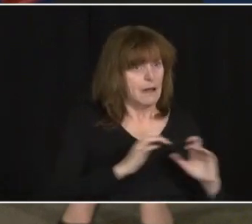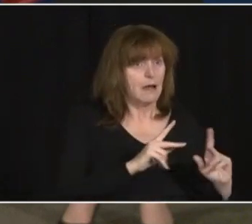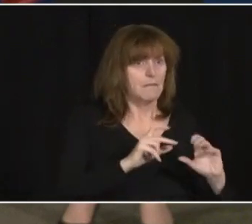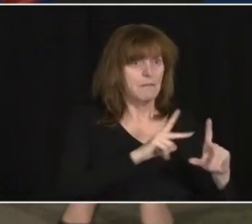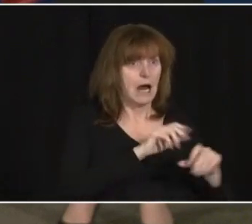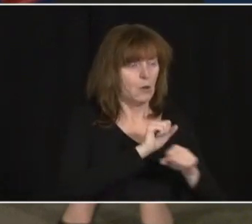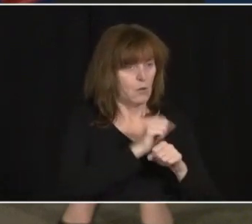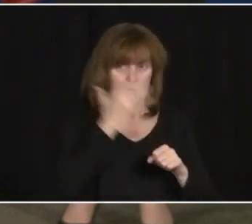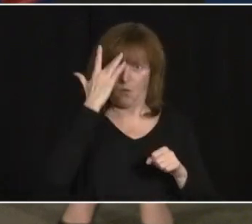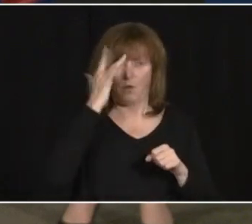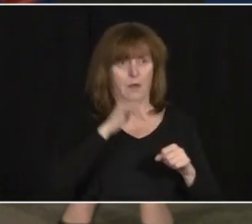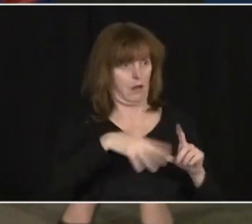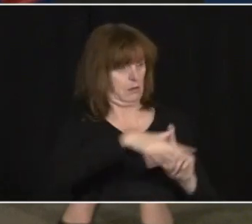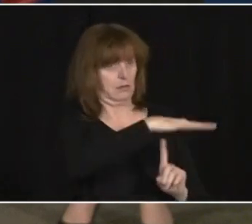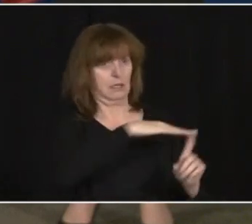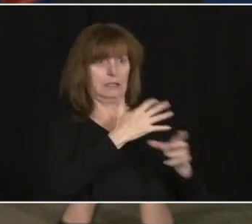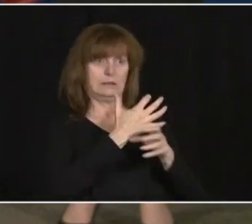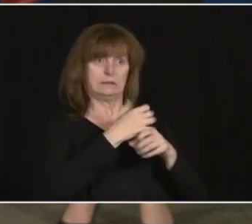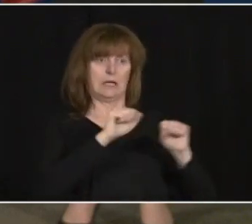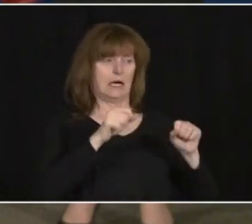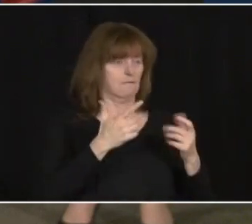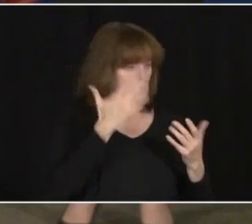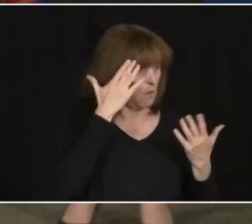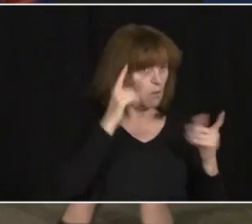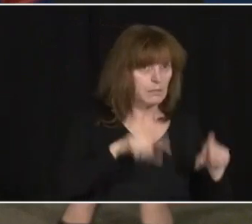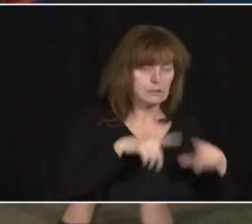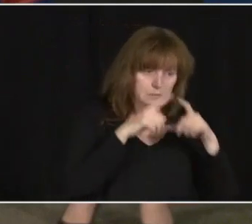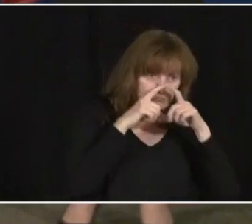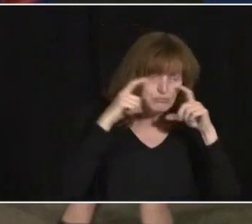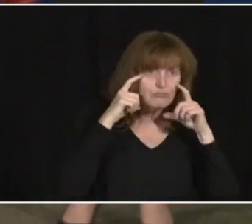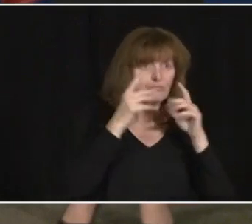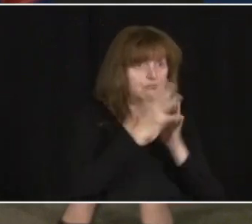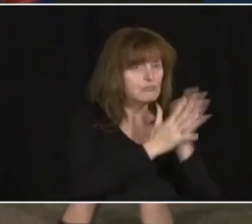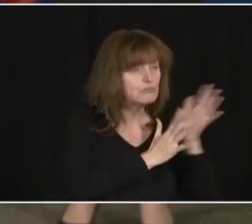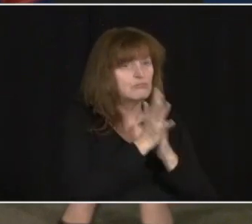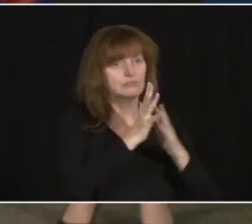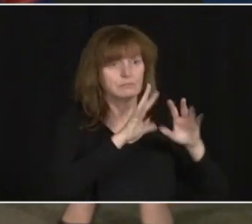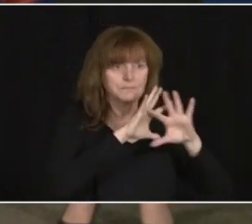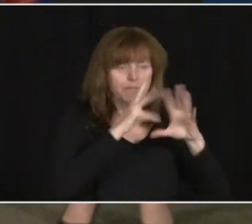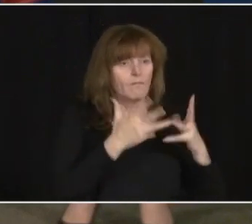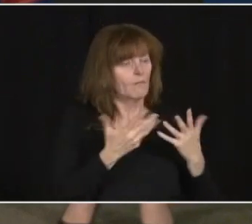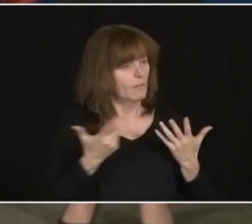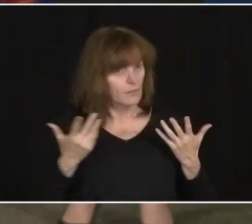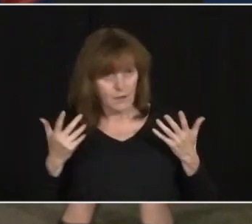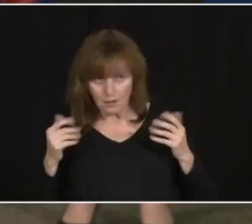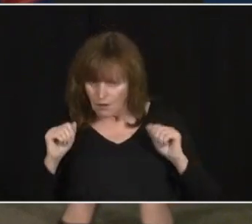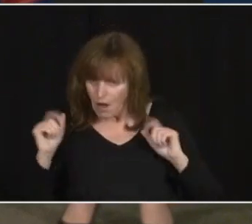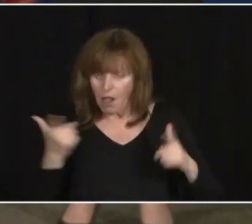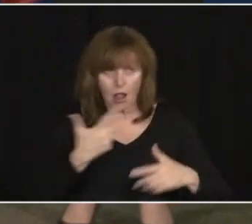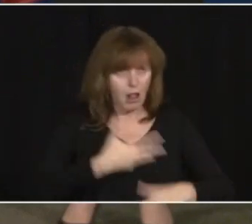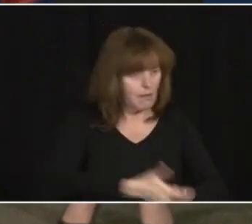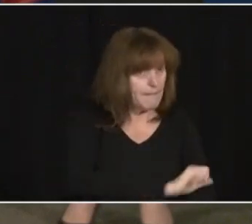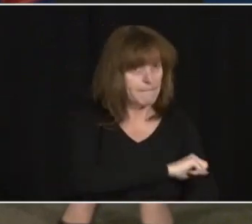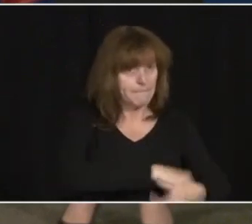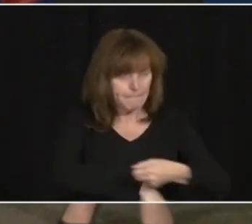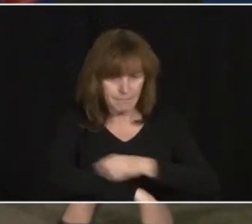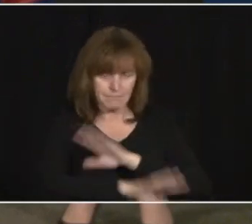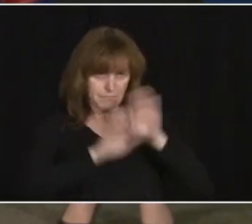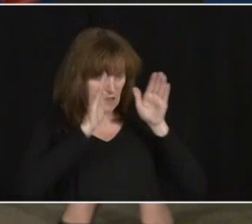back up to work because they are feeling a little more confidant. They are making sure they have the PPE they require. But it's all hands on deck.